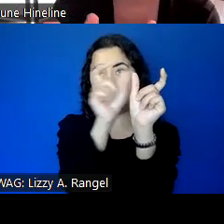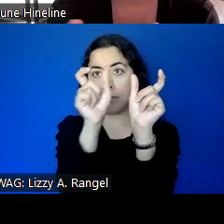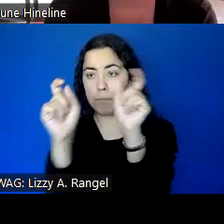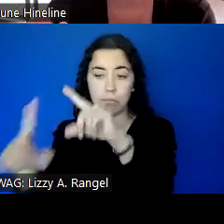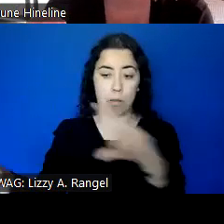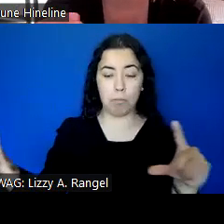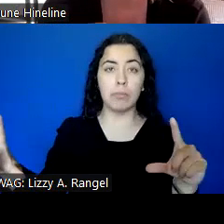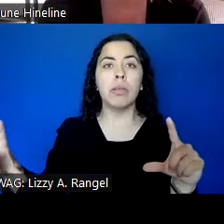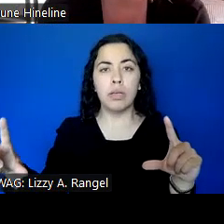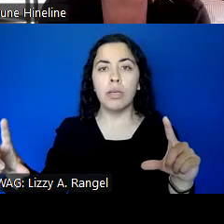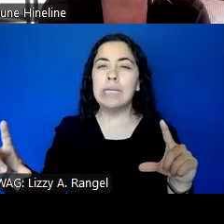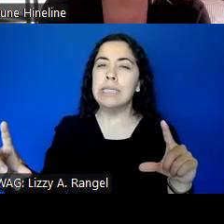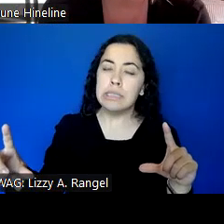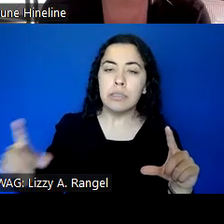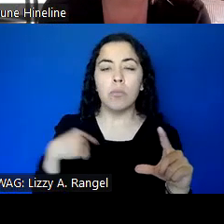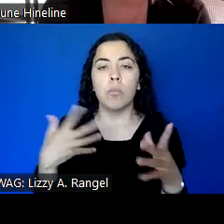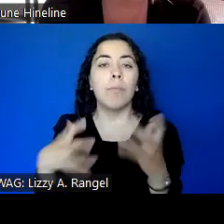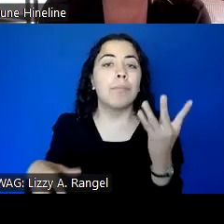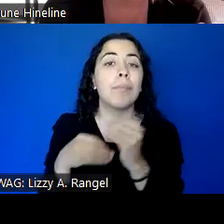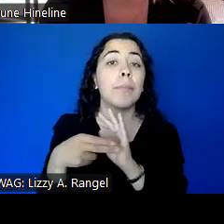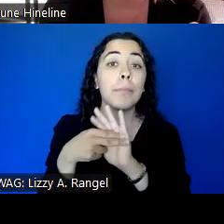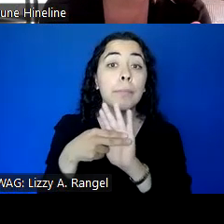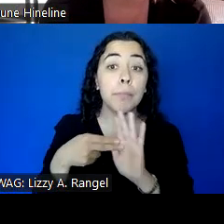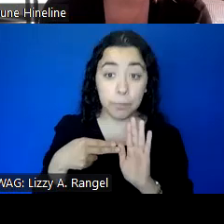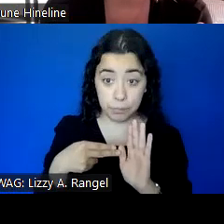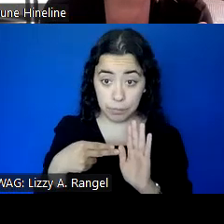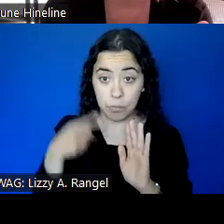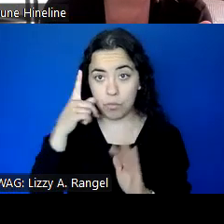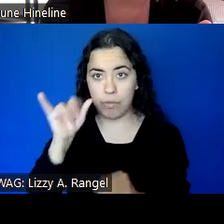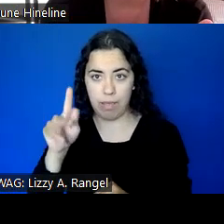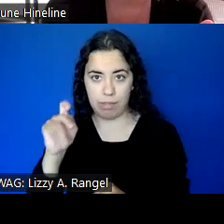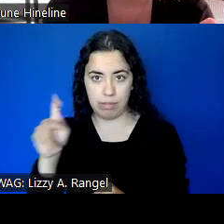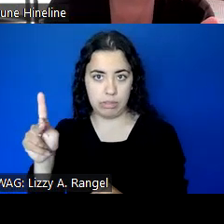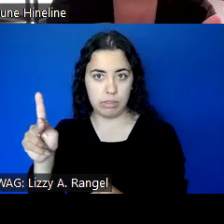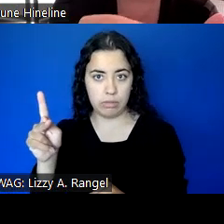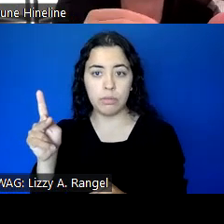disabled. And they could have JavaScript disabled for a number of things. You know, maybe they are